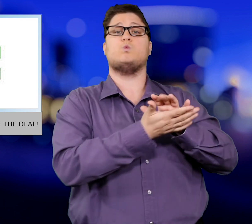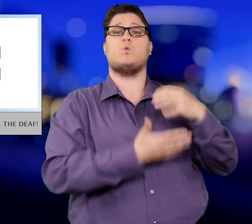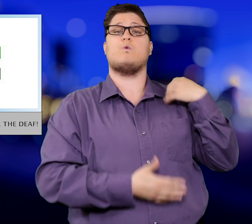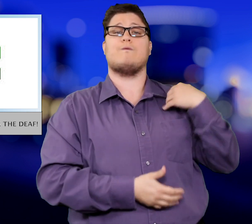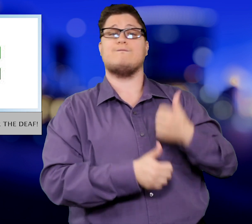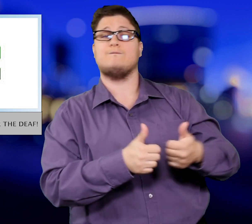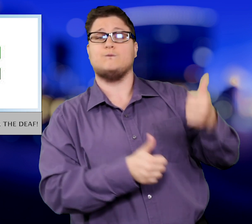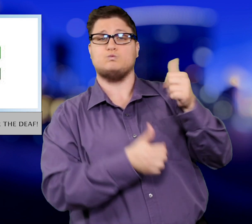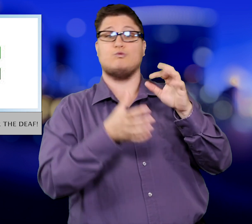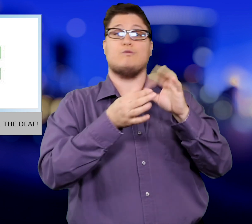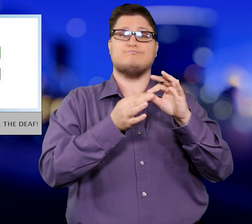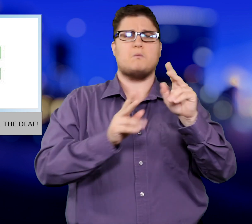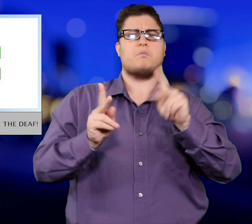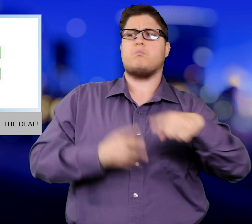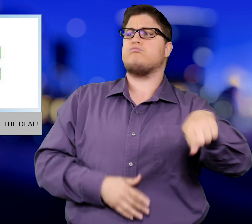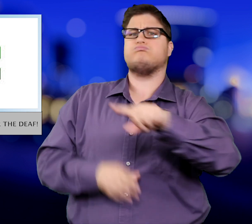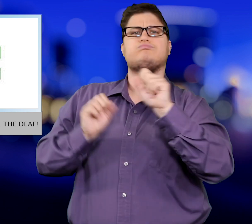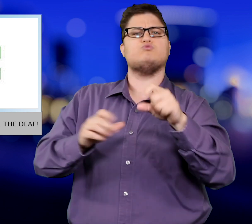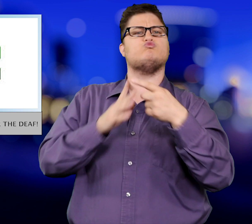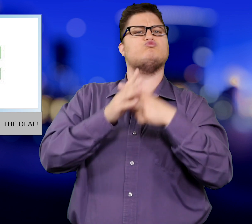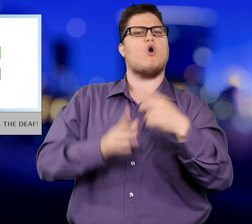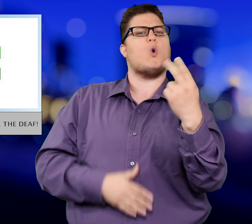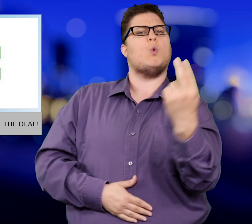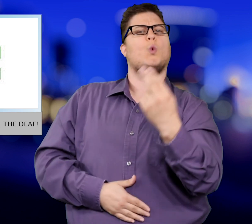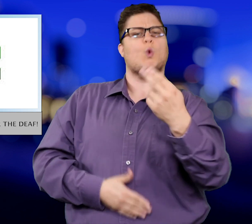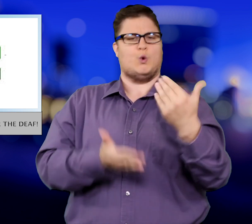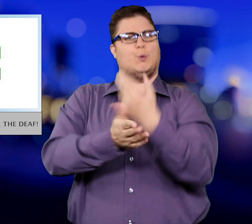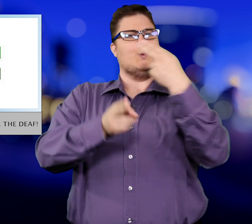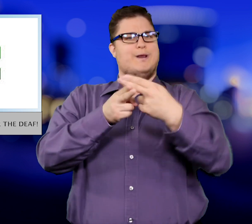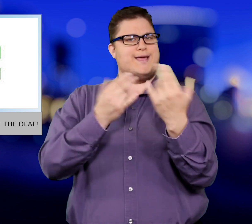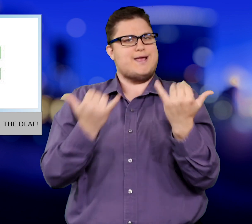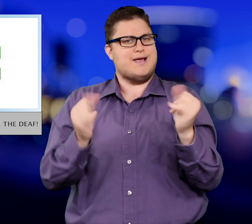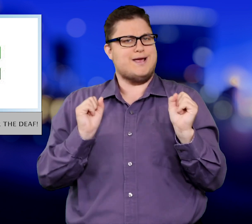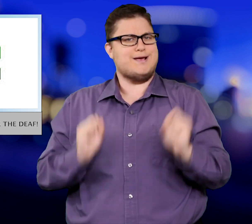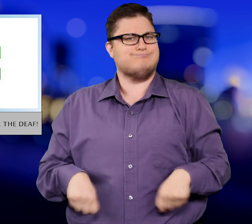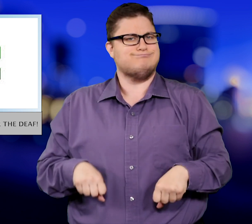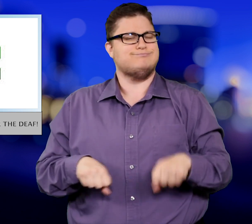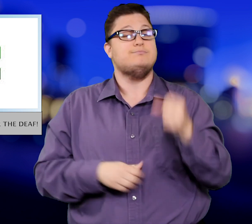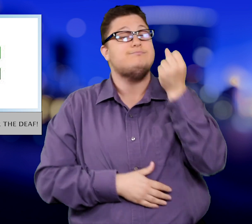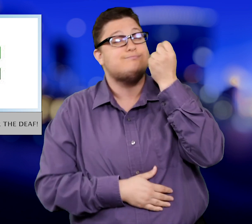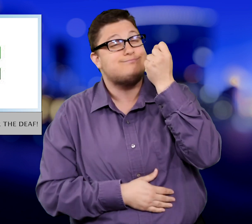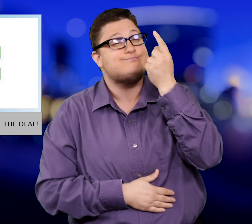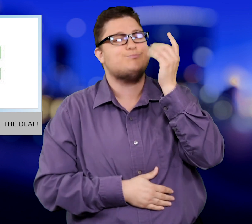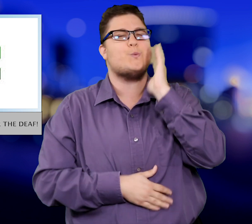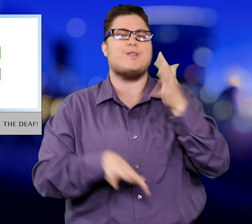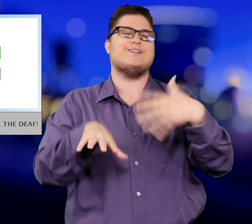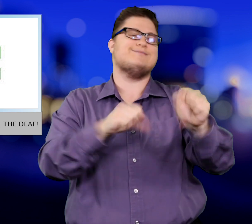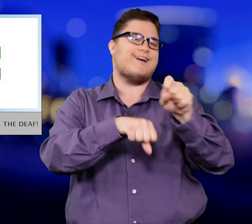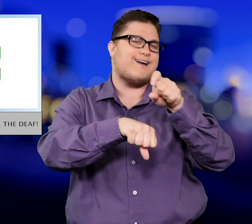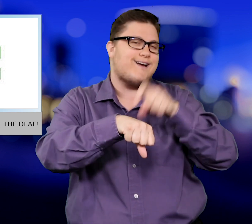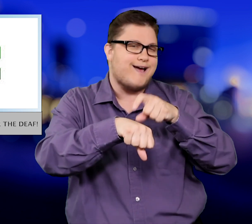School officials say people can start using the new name now but it will take a little